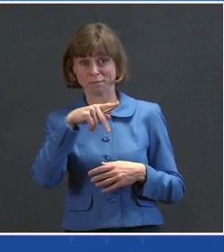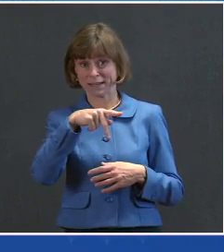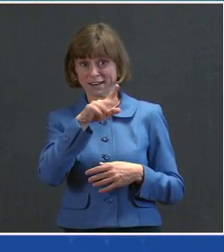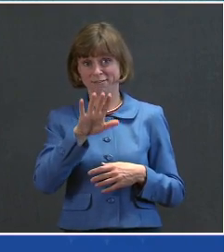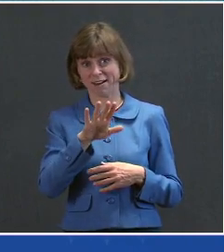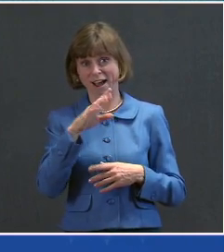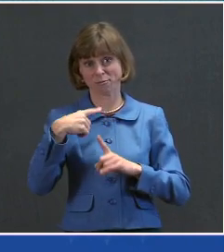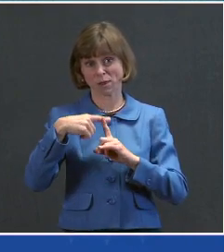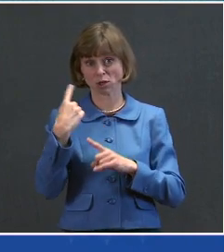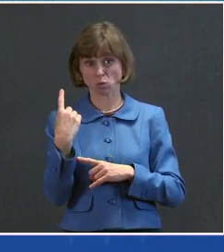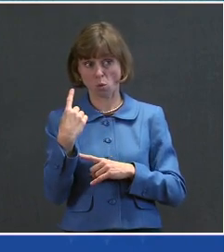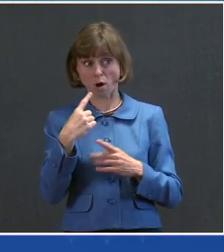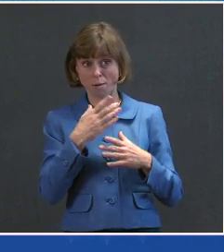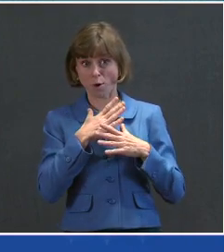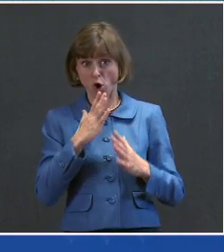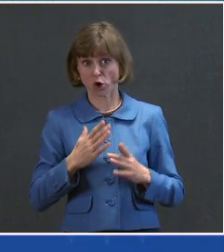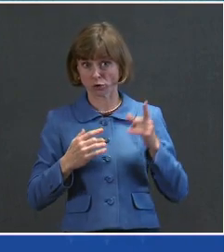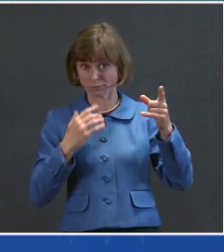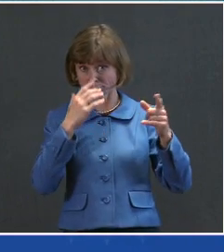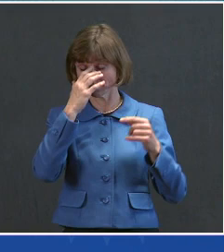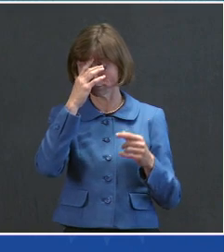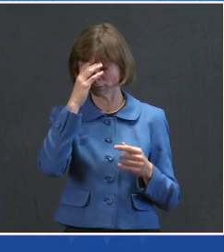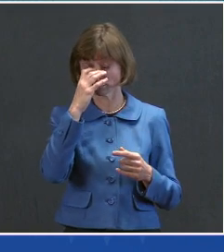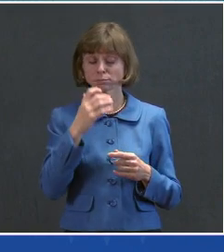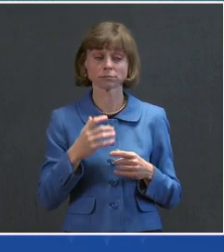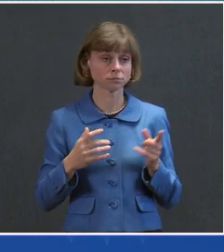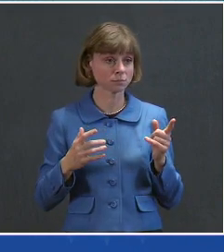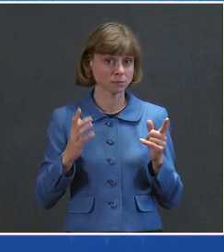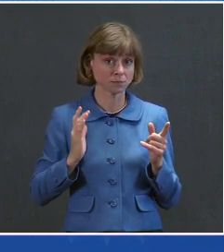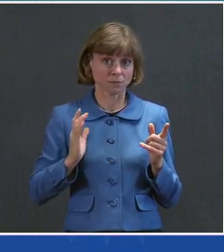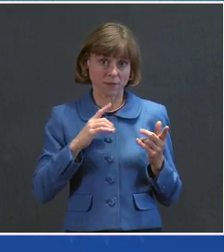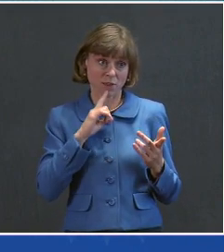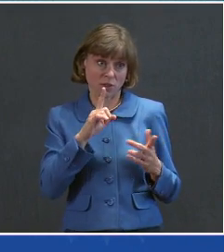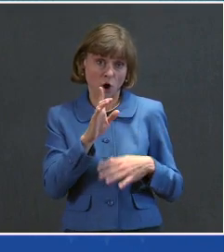under the Obama-Biden administration, and they certainly would be a key --